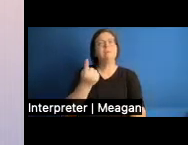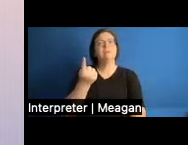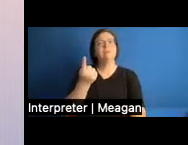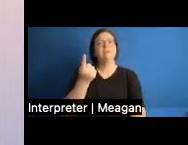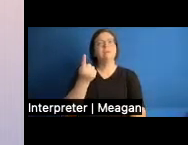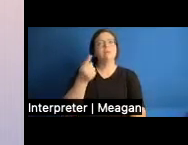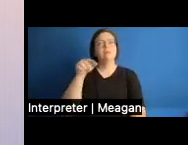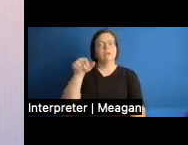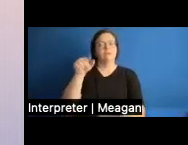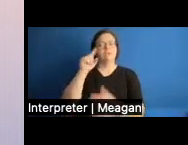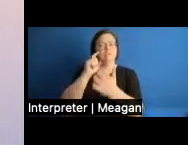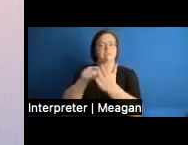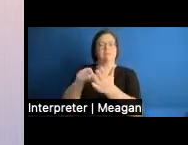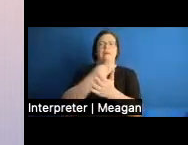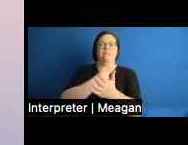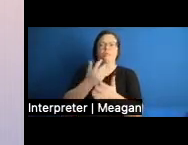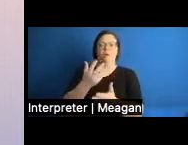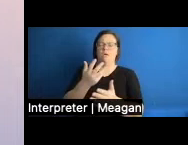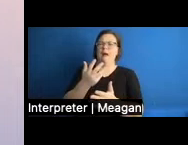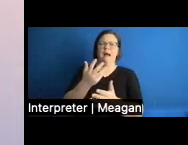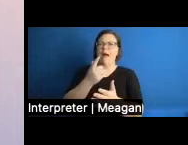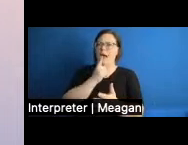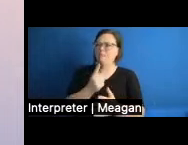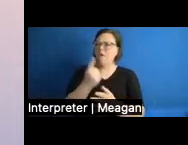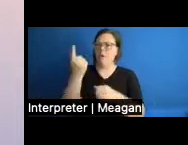something about it kept it at the top of my head for years. And it was